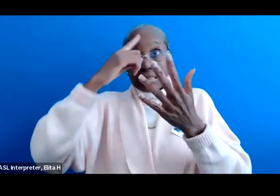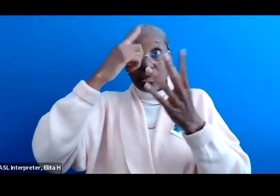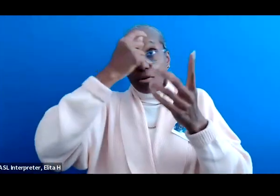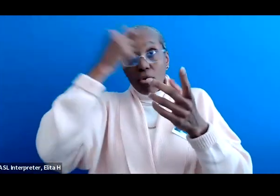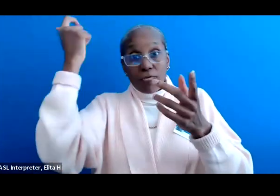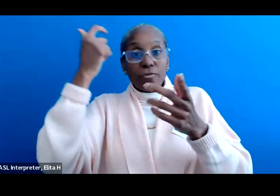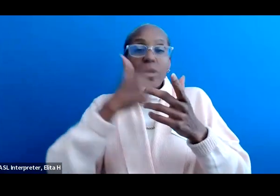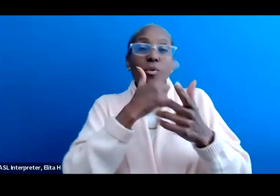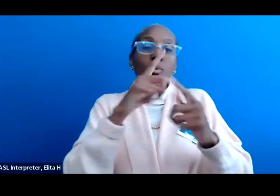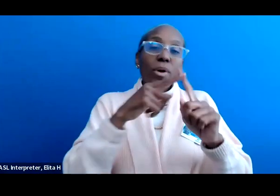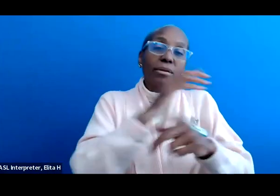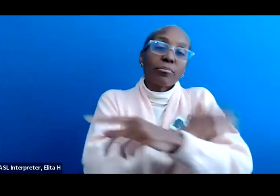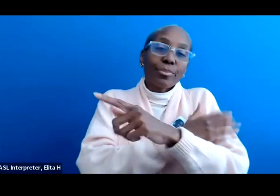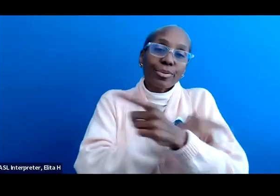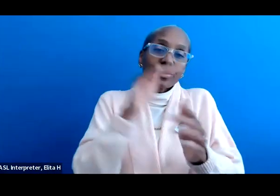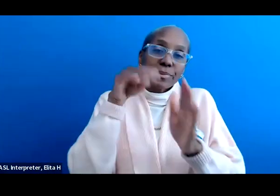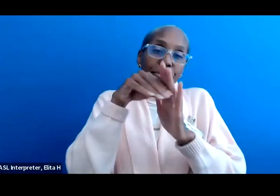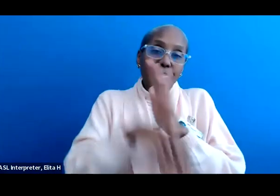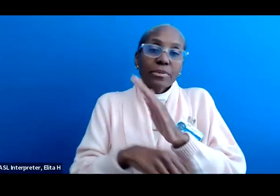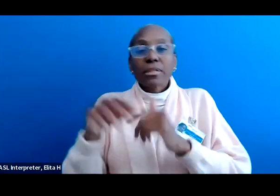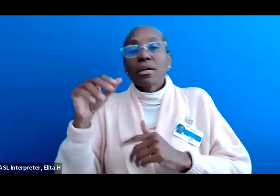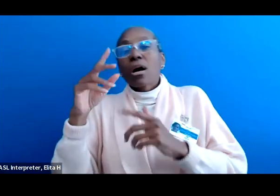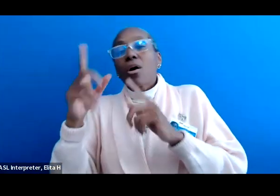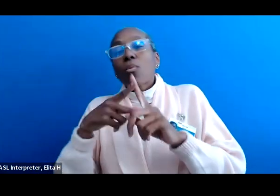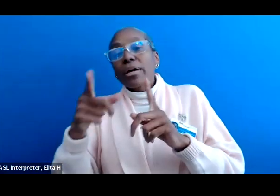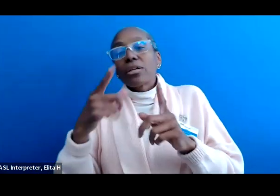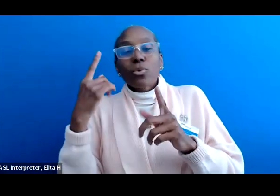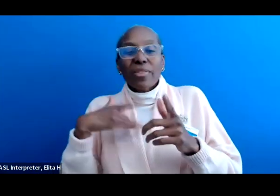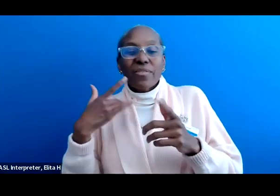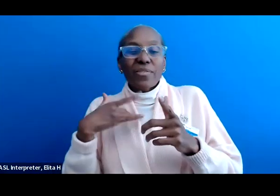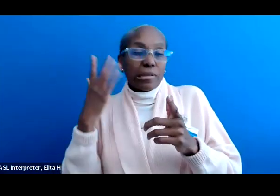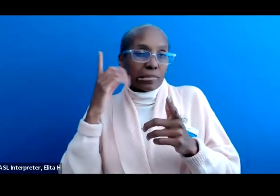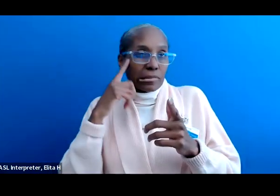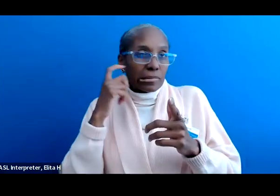Anybody who has AD, or suspects that they could have AD, we usually say